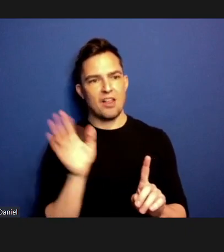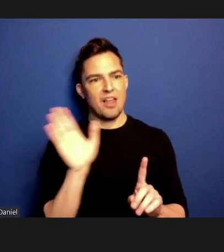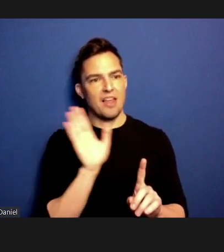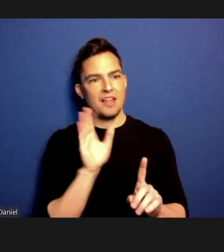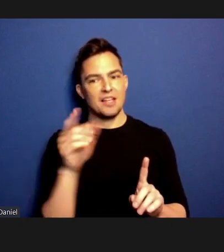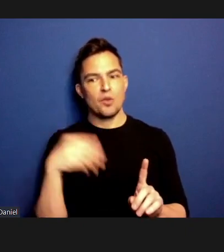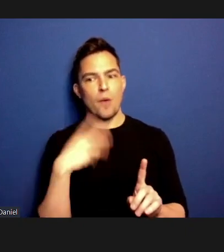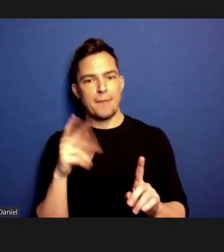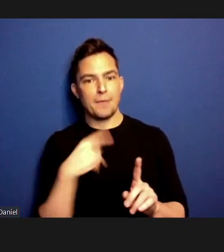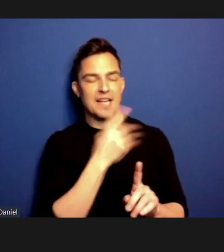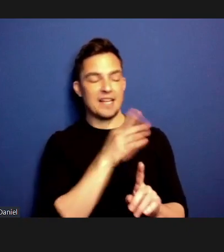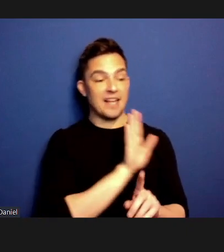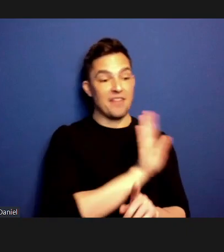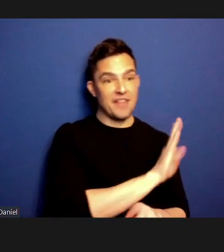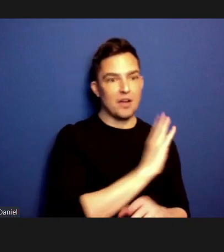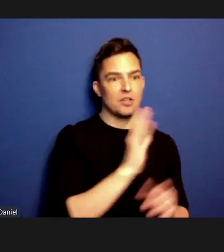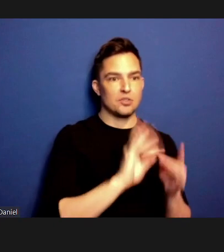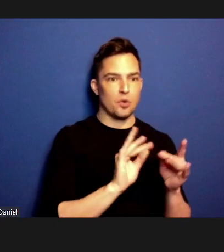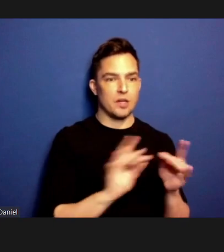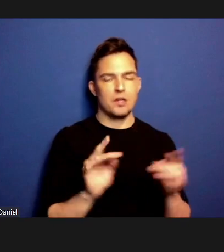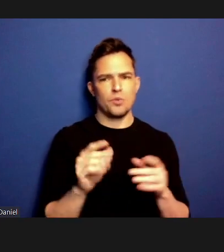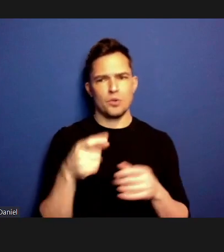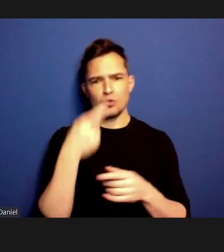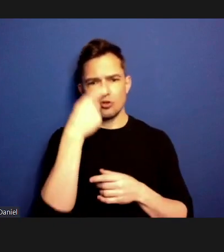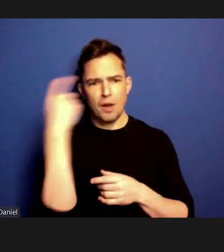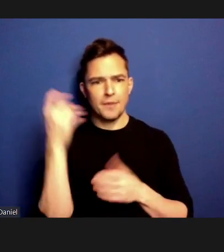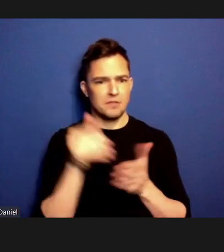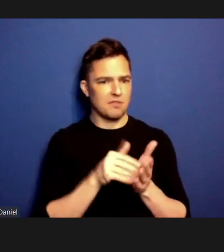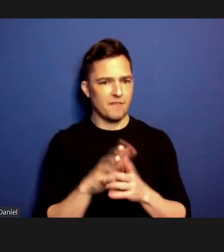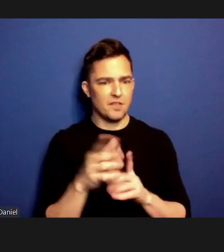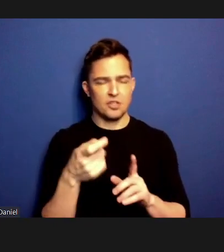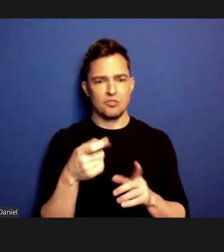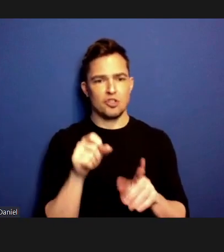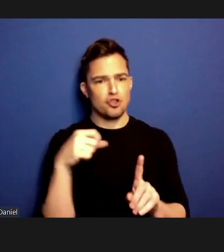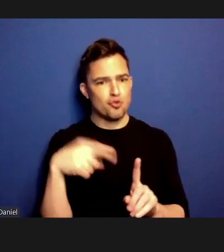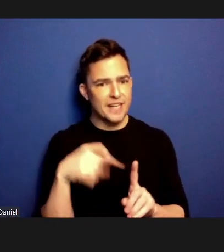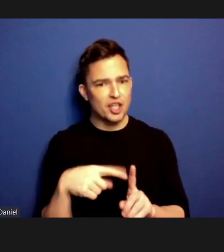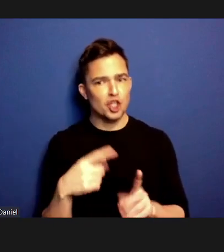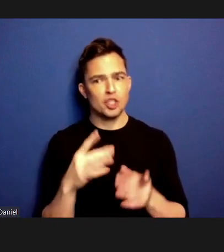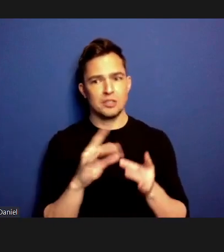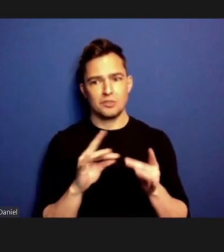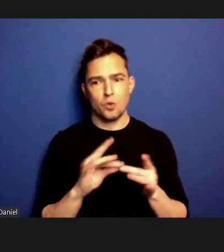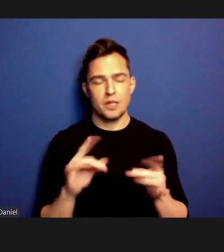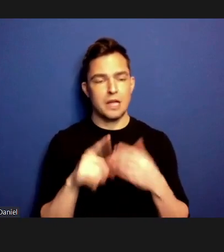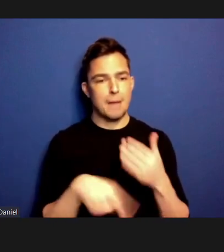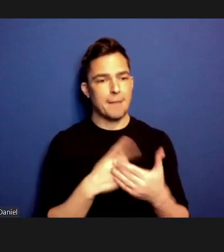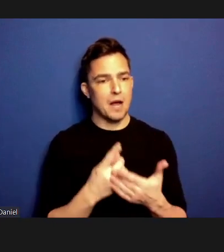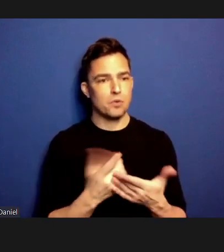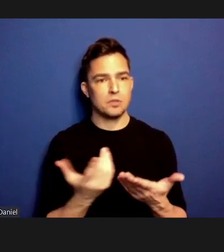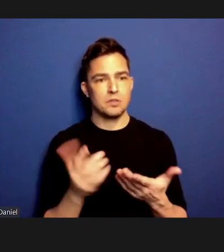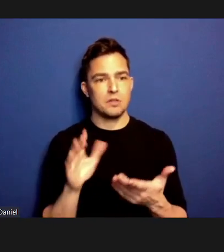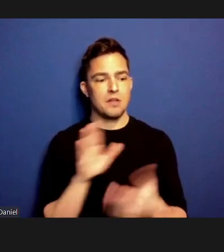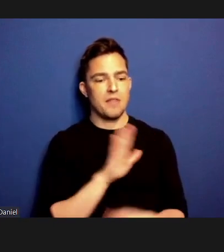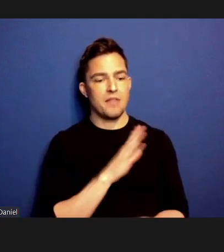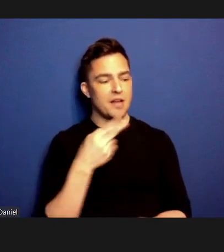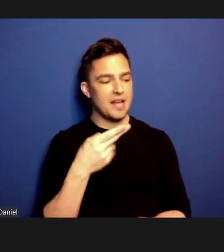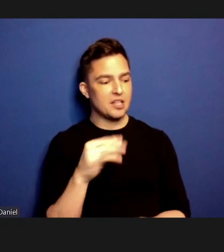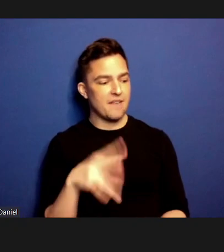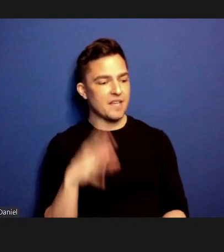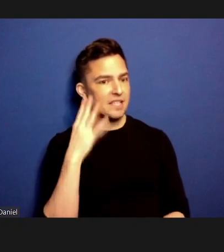traumatizing and often triggering stories about their HIV experience. That was the only